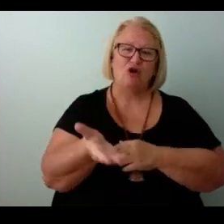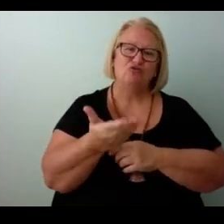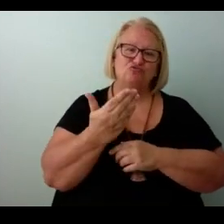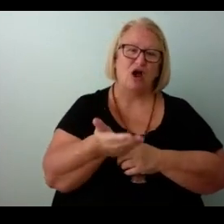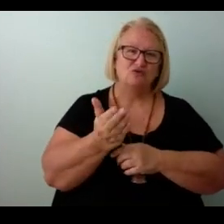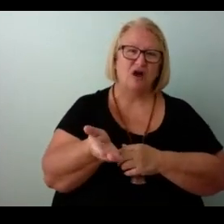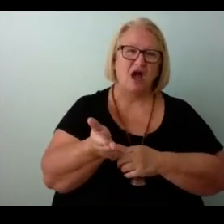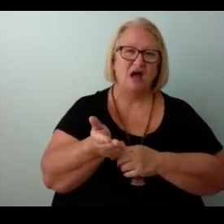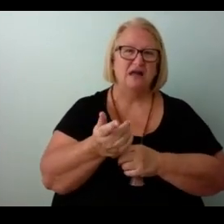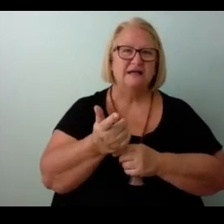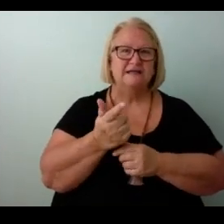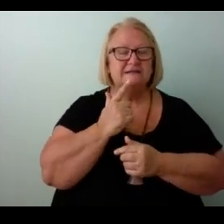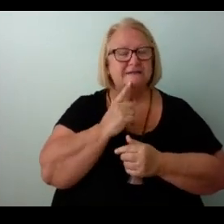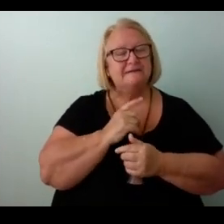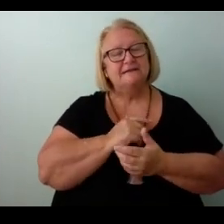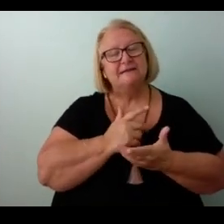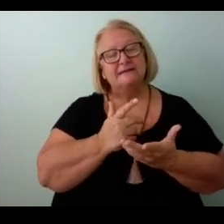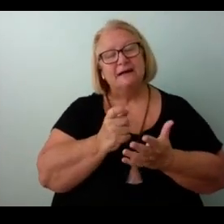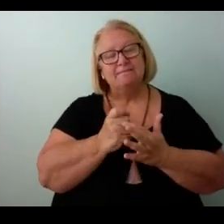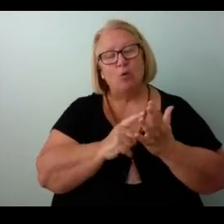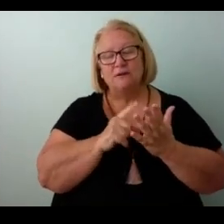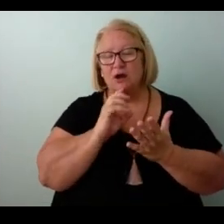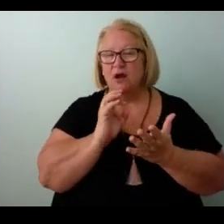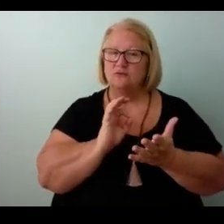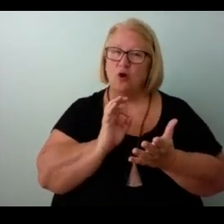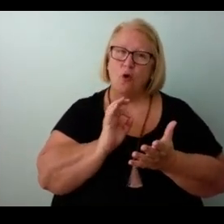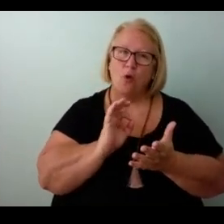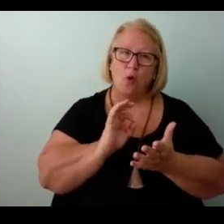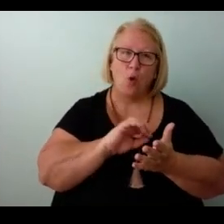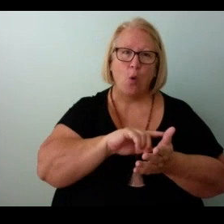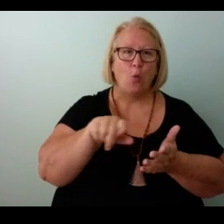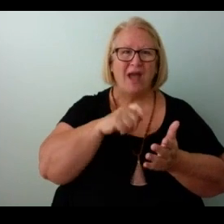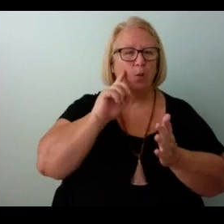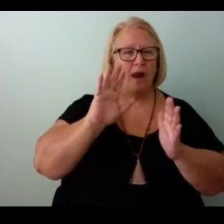Very political at the moment so we'll stay well and truly out of that.